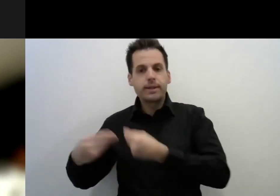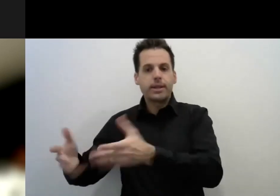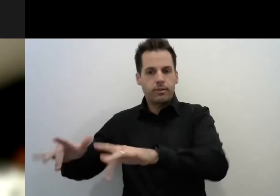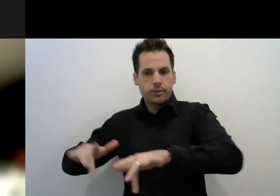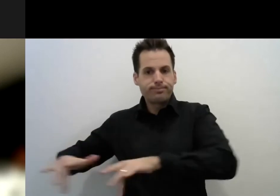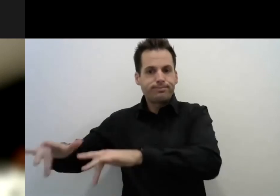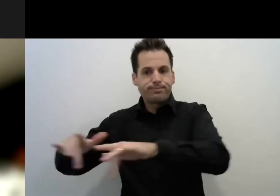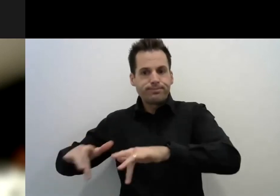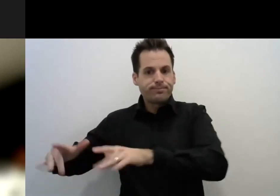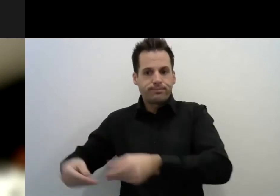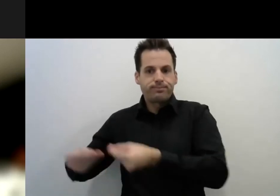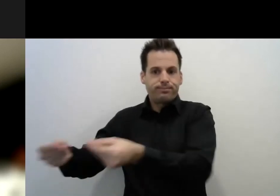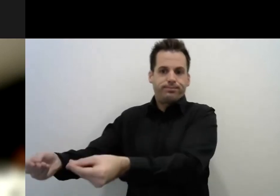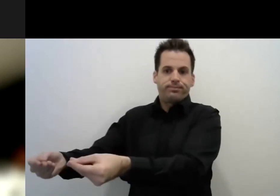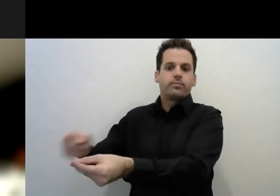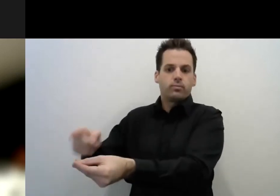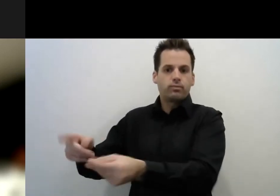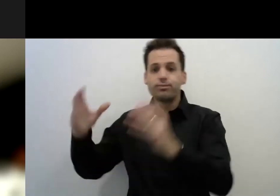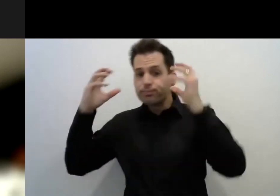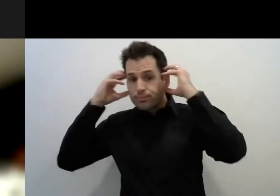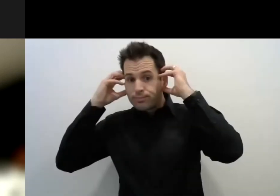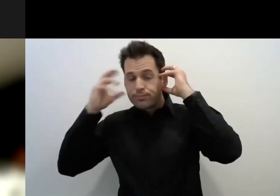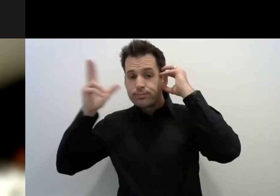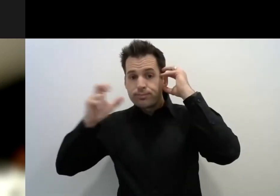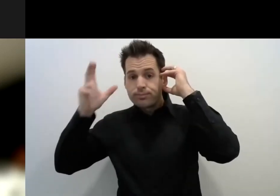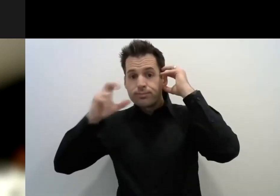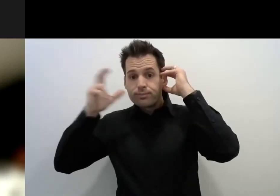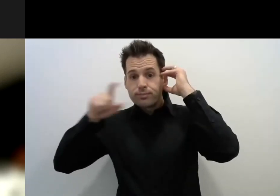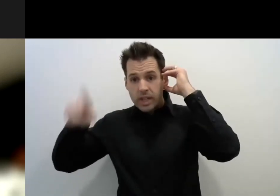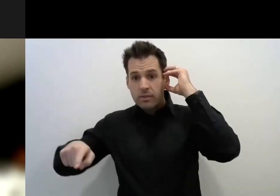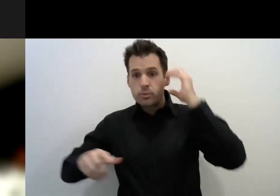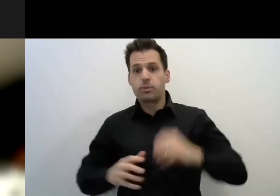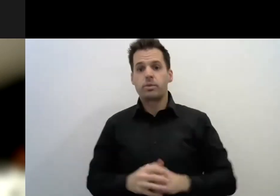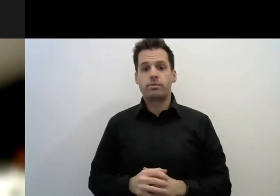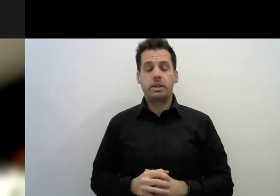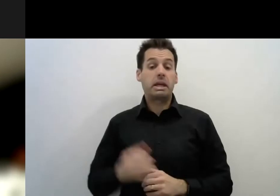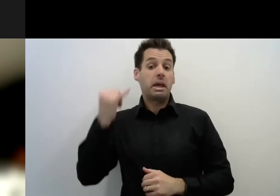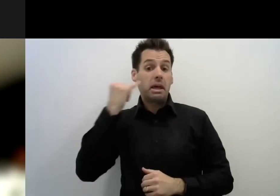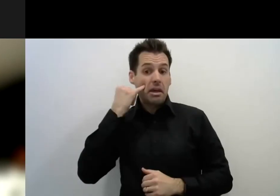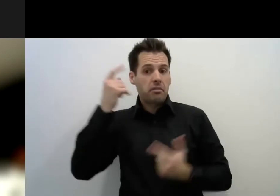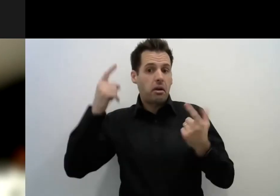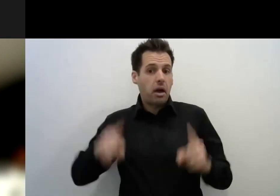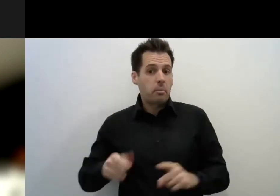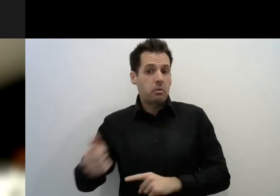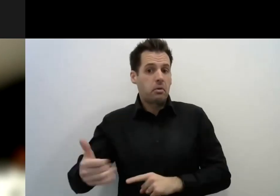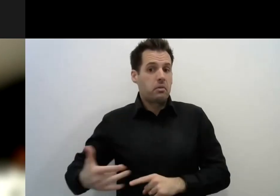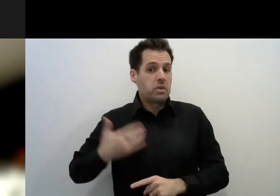with with us would incite her anaphylactic shock so or that's what she claimed but that